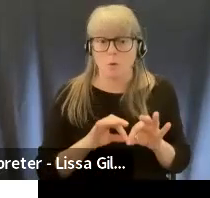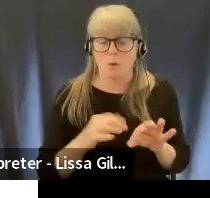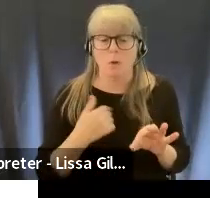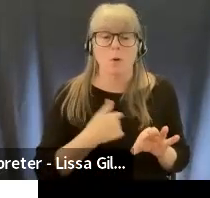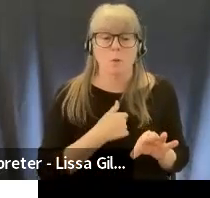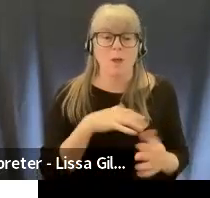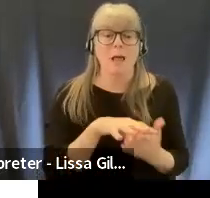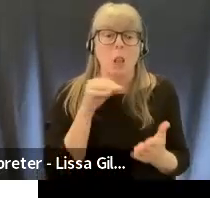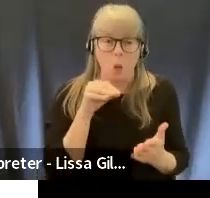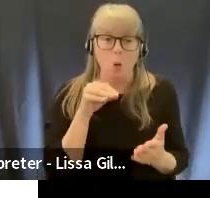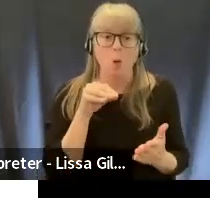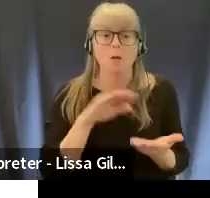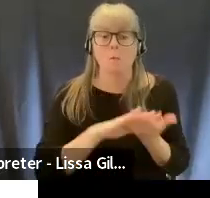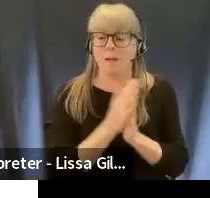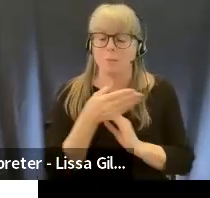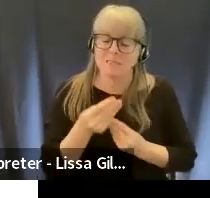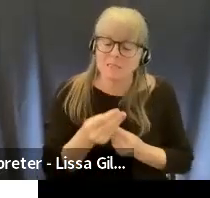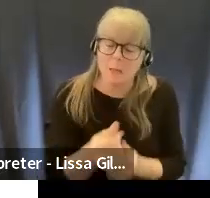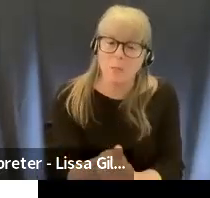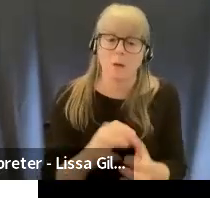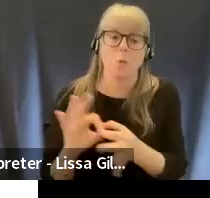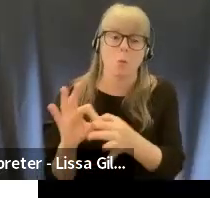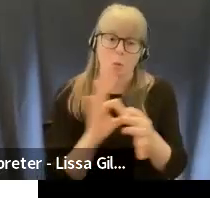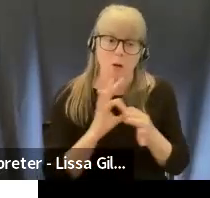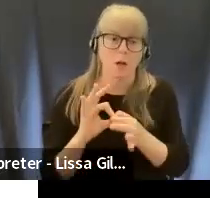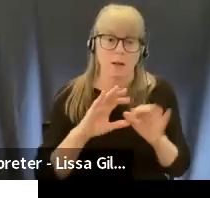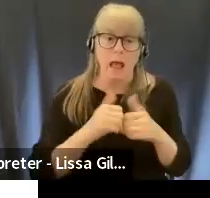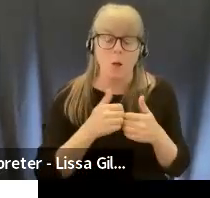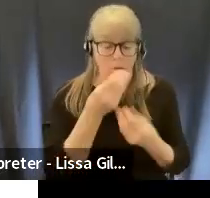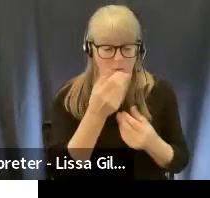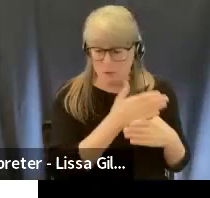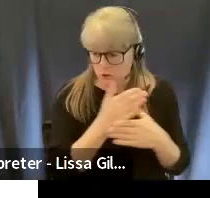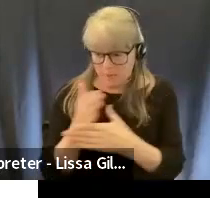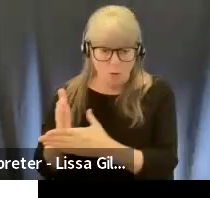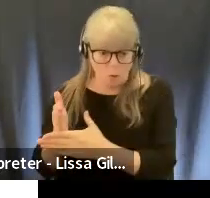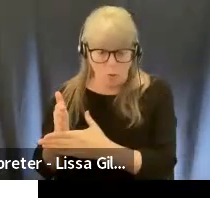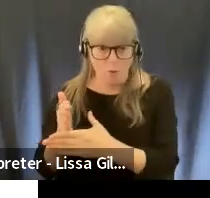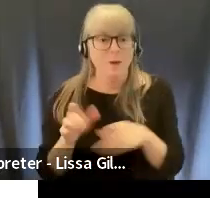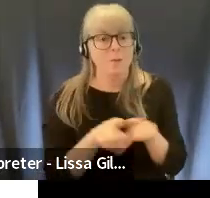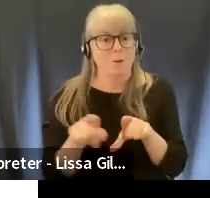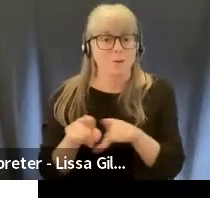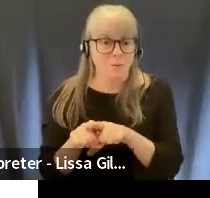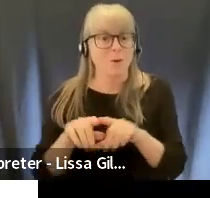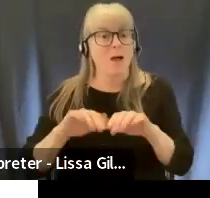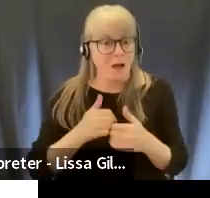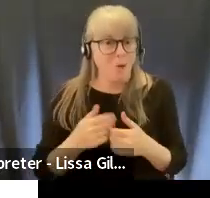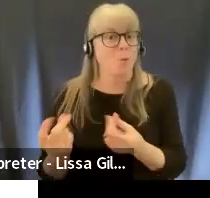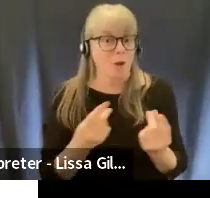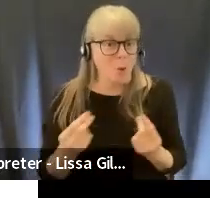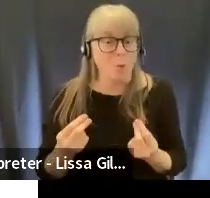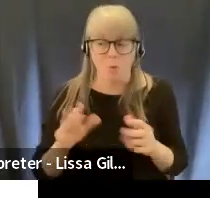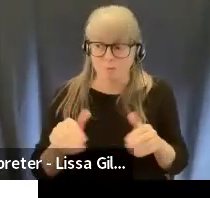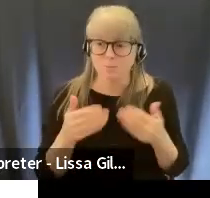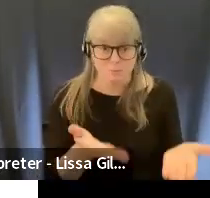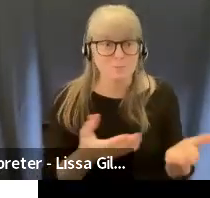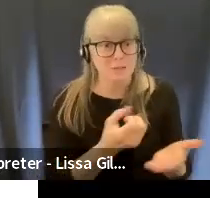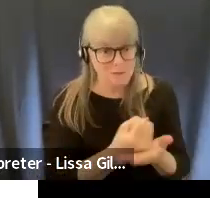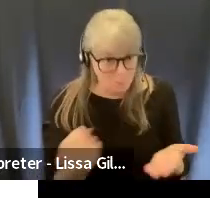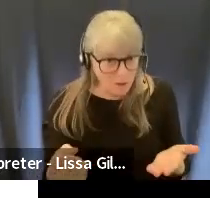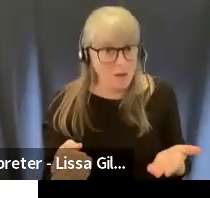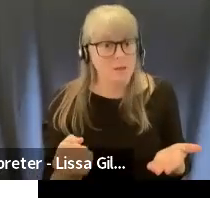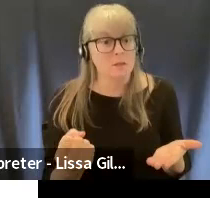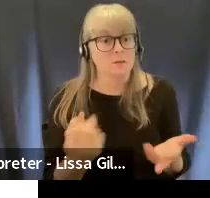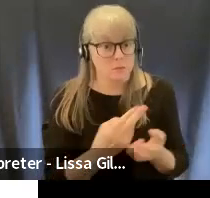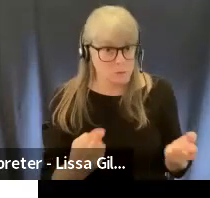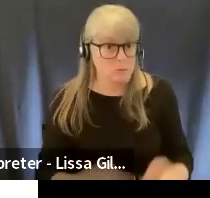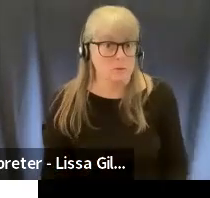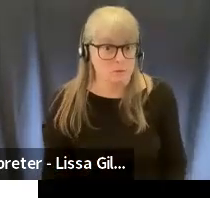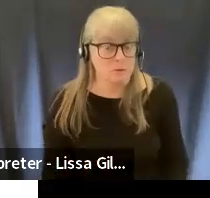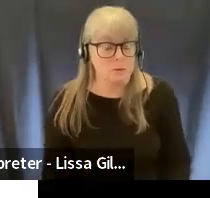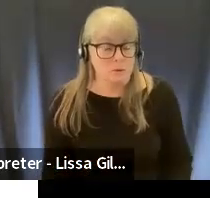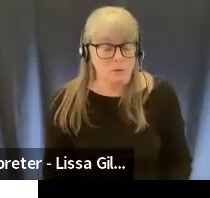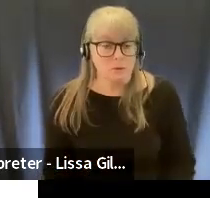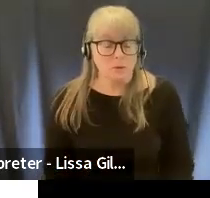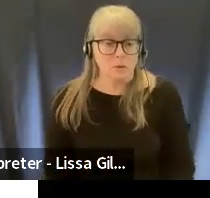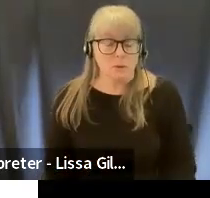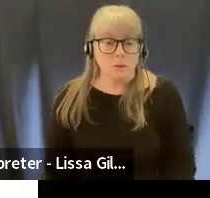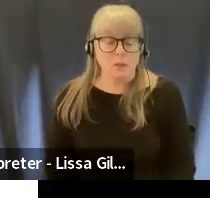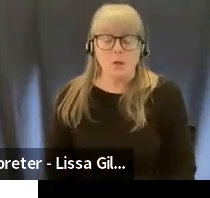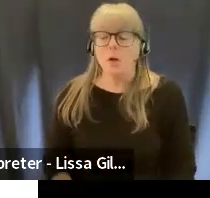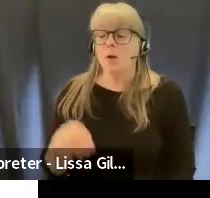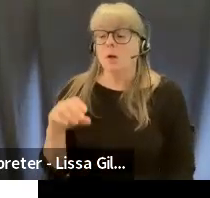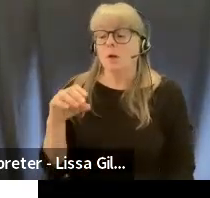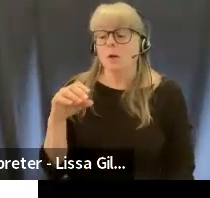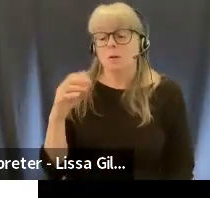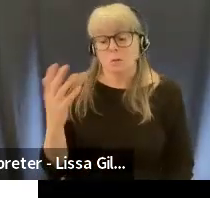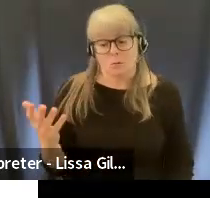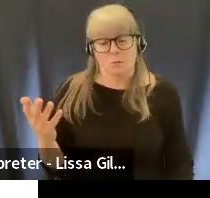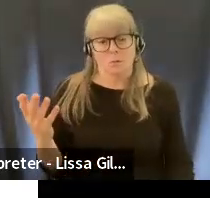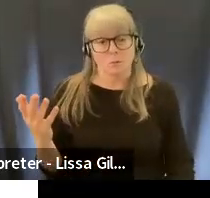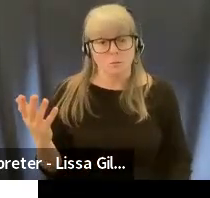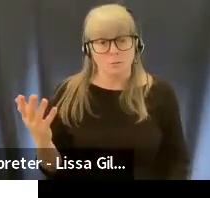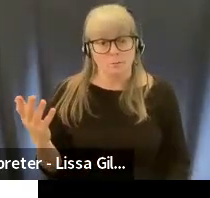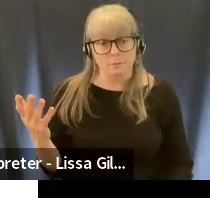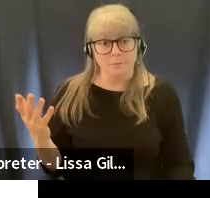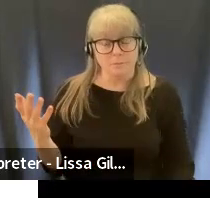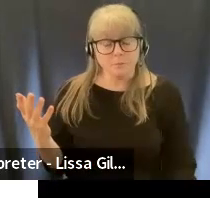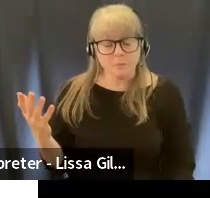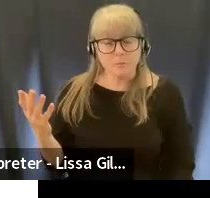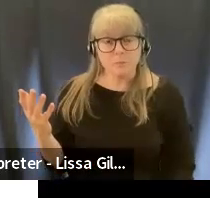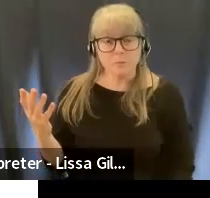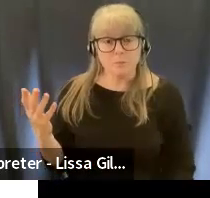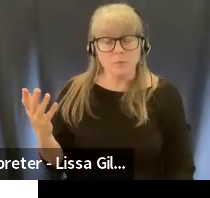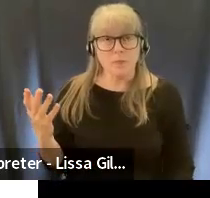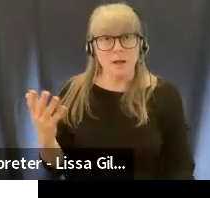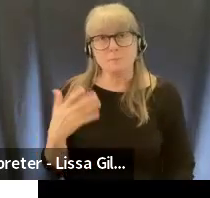same. Thing it's the most important part what we have learned to be is a lot more seamless with the coordination of how we are sharing information and then executing delivery of those supplies and resources to people.